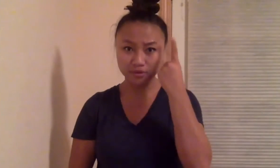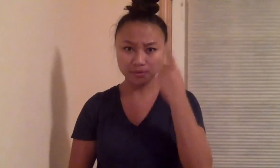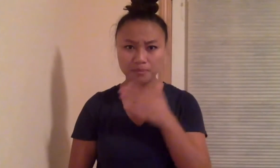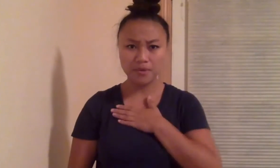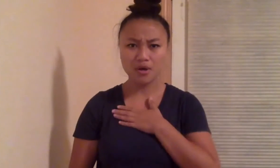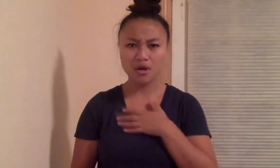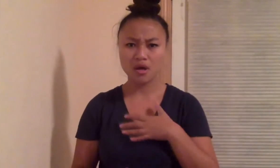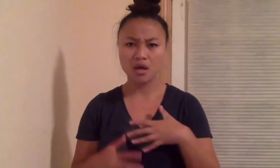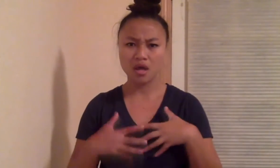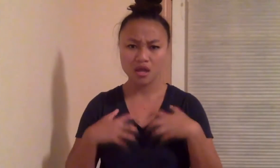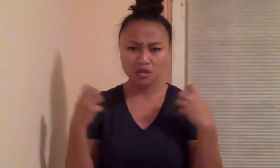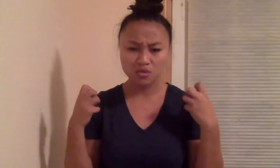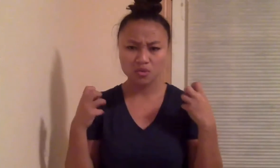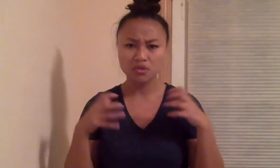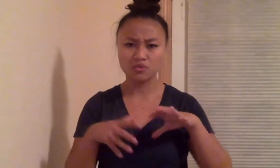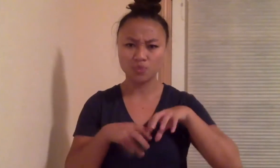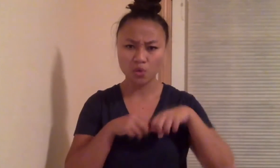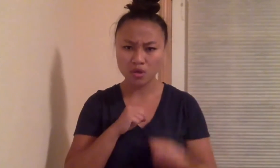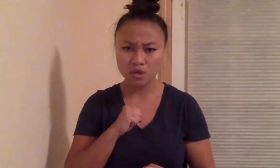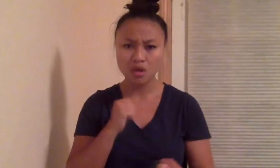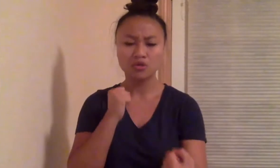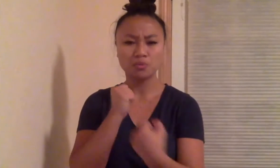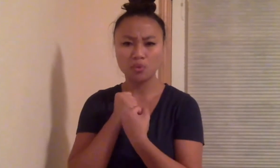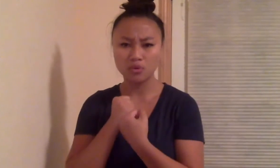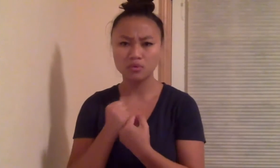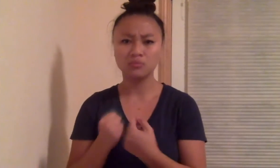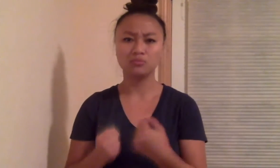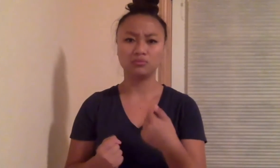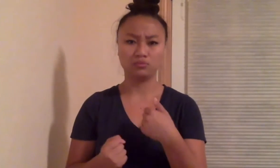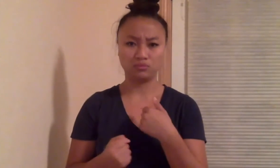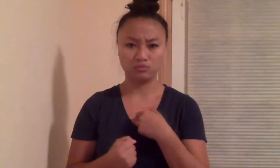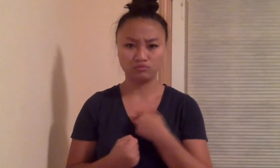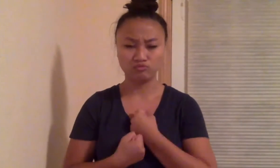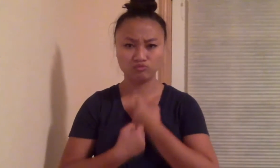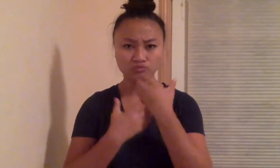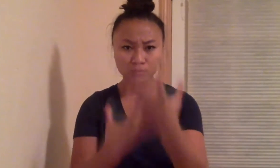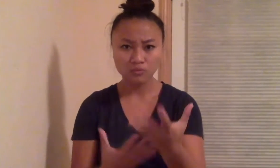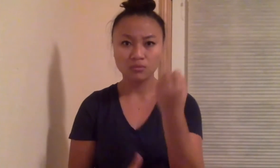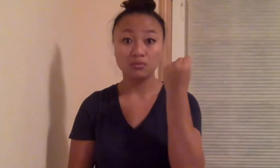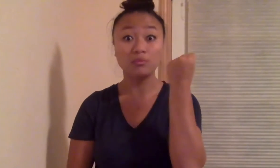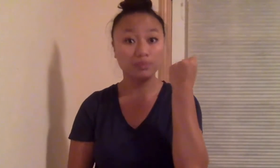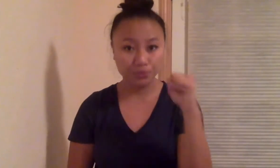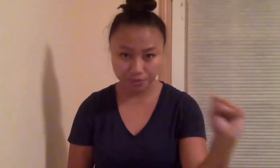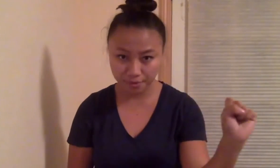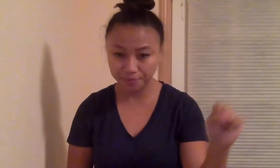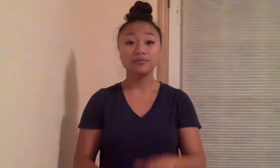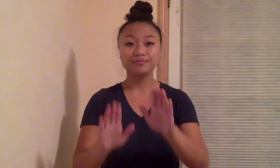To empathize with my anger and grief, and support me if I choose to be vocal, to protest.